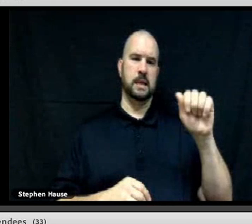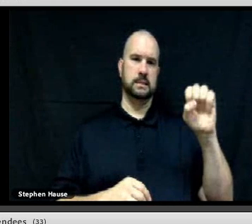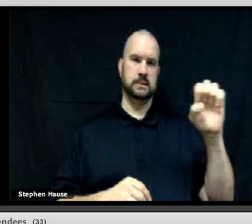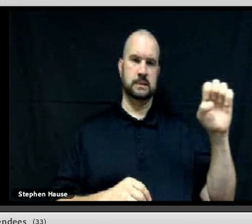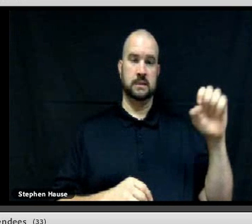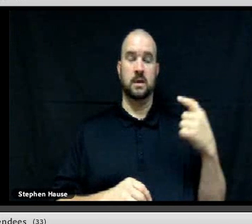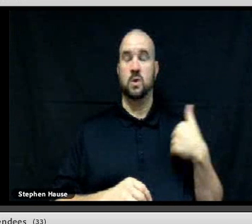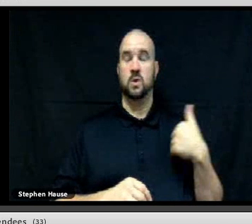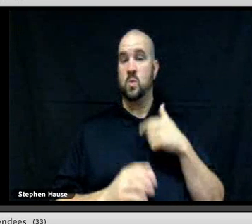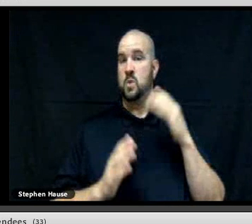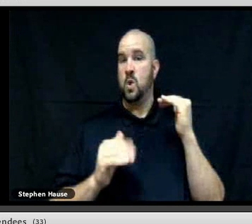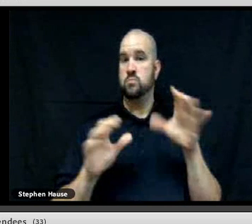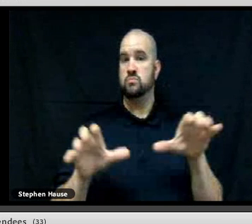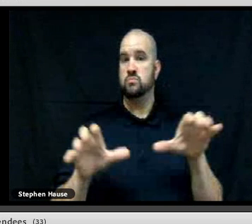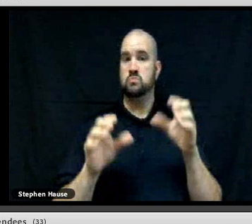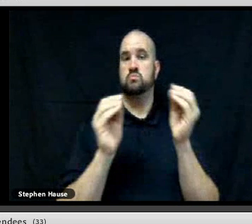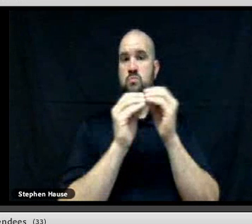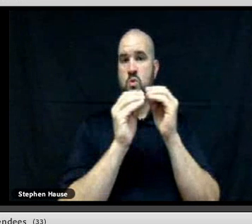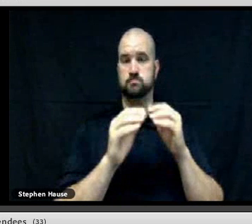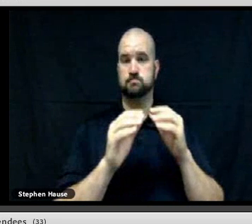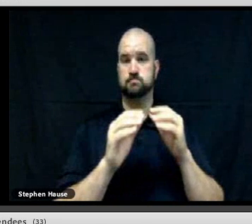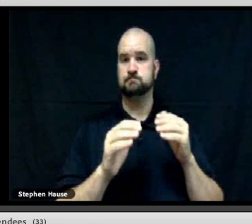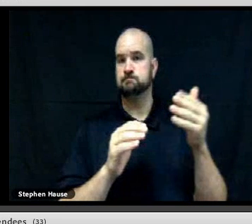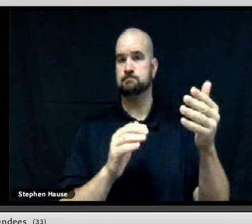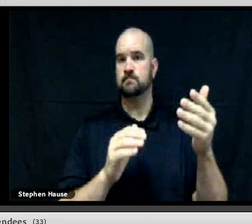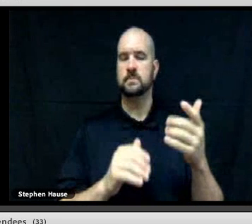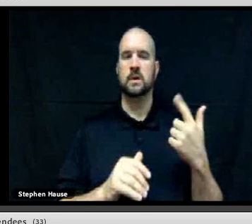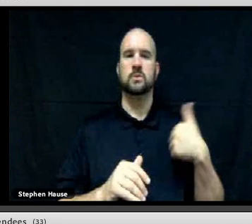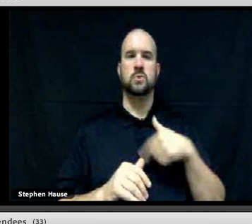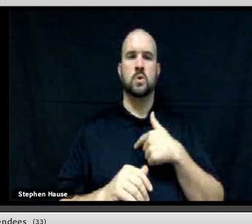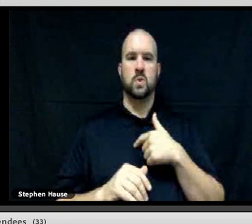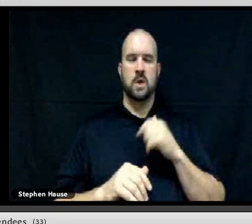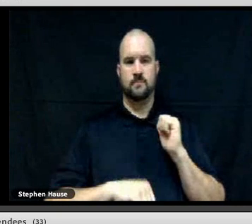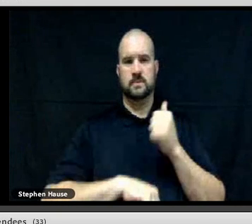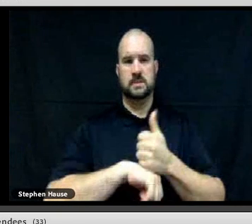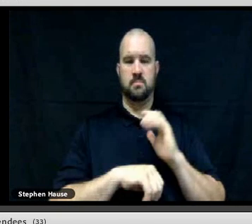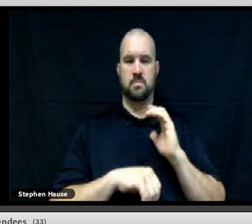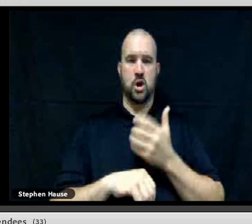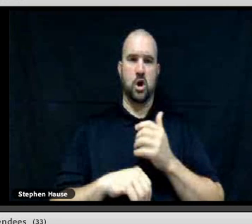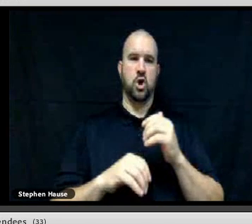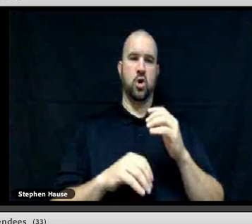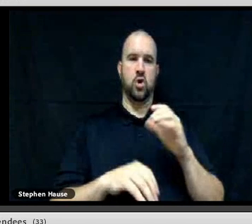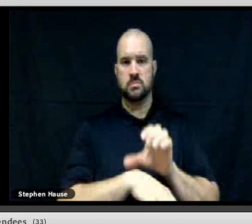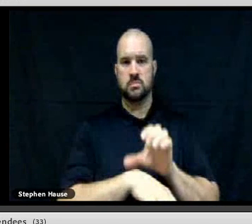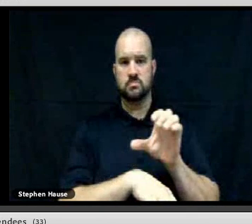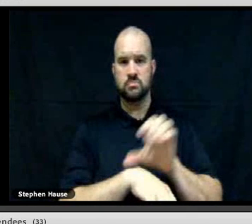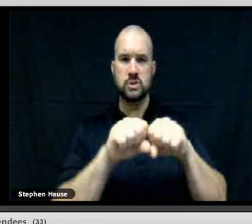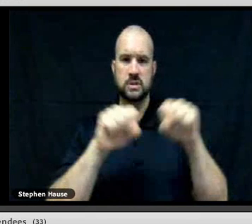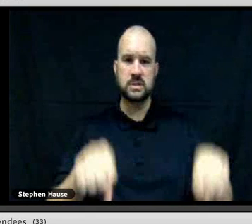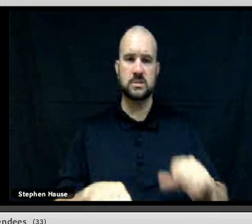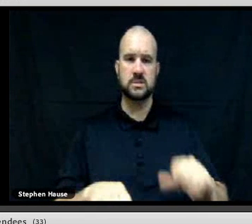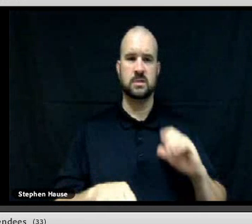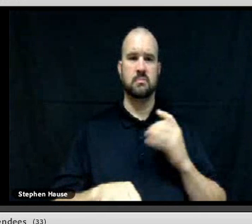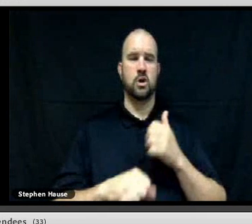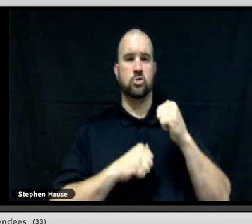again, that took a year of planning and implementation, to be able to get from acceptance to harvest.